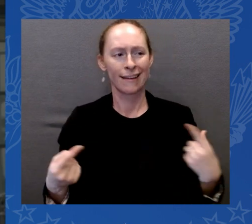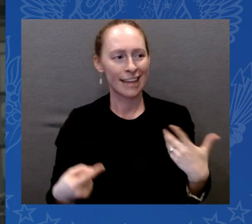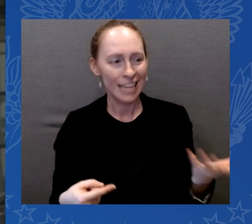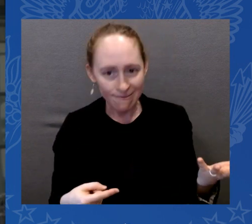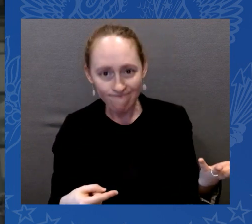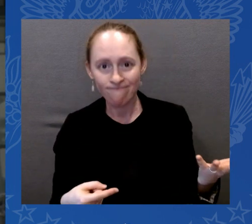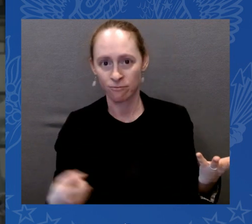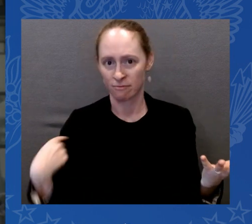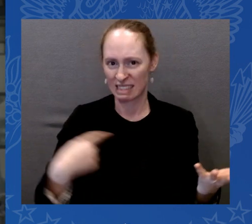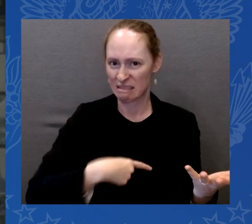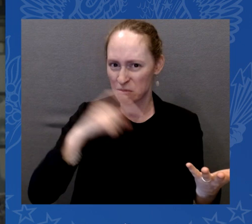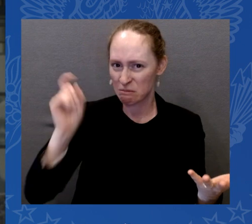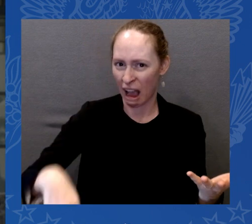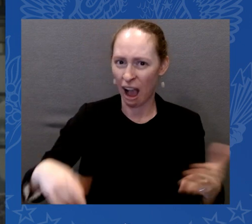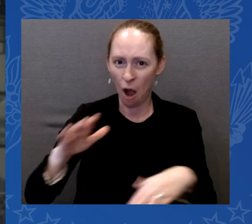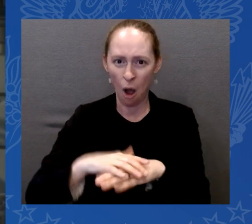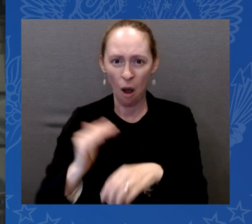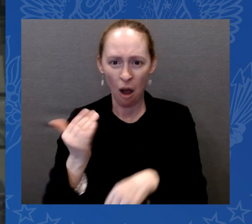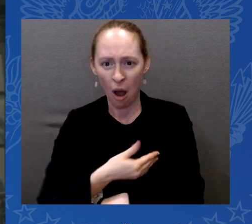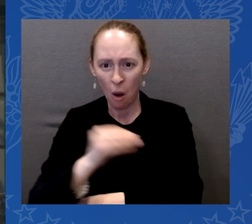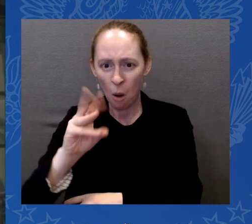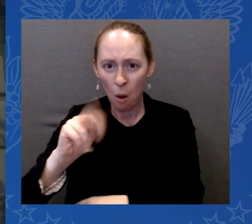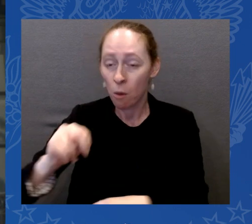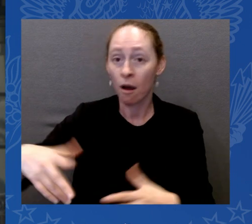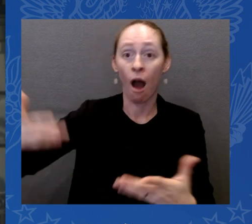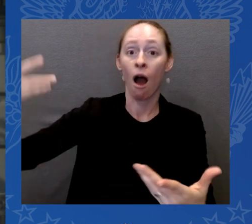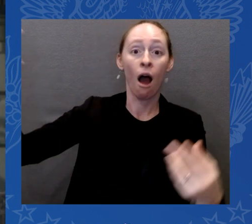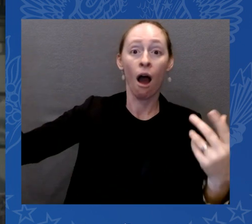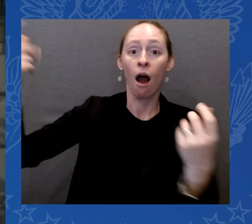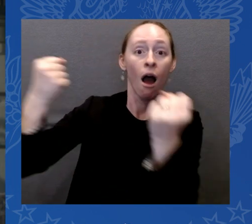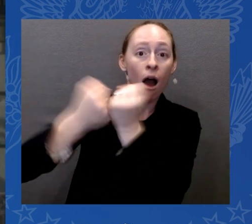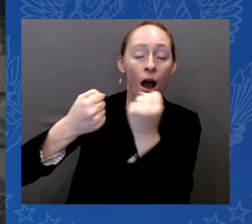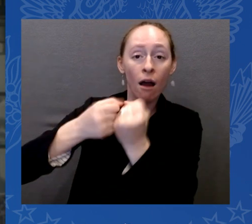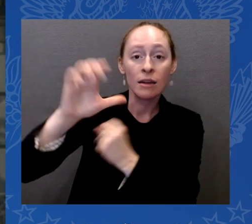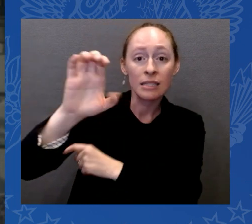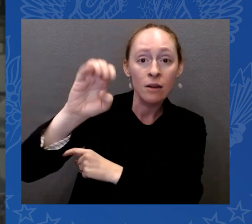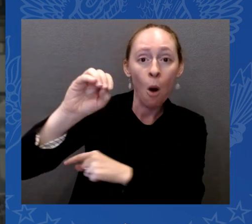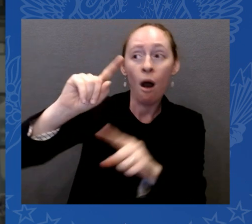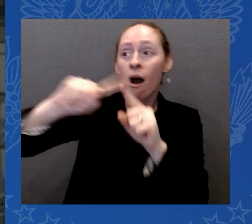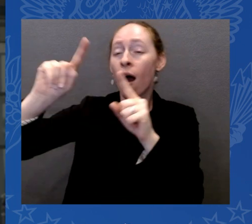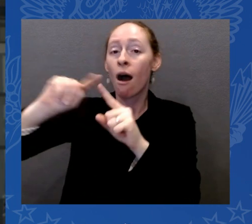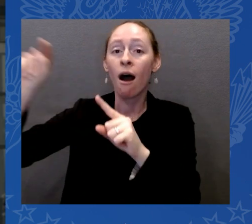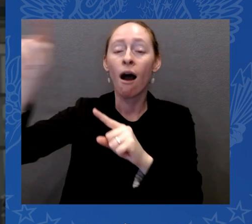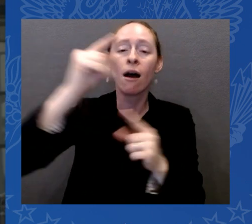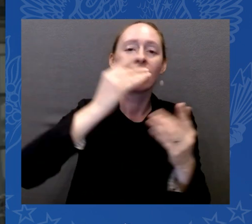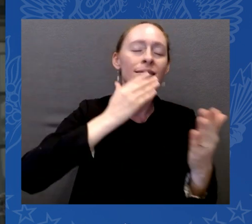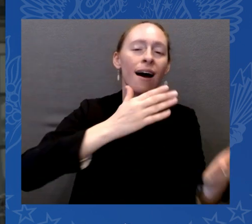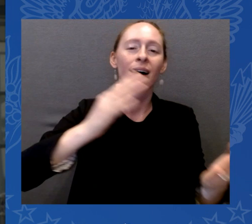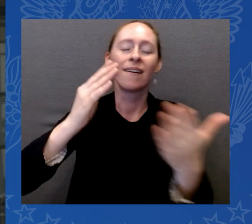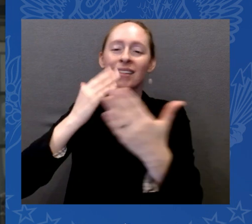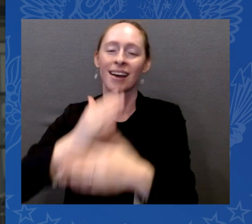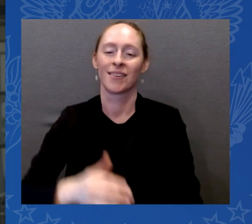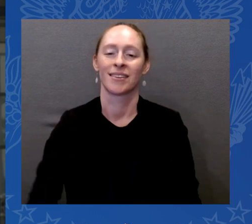thank you for joining us. And what a great day. Exactly four weeks ago today, I signed the Inflation Reduction